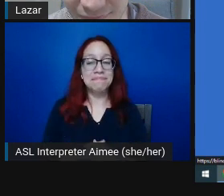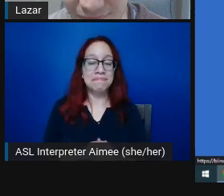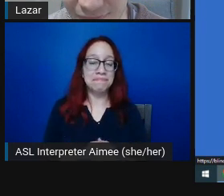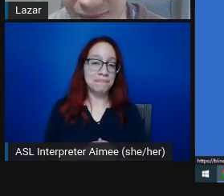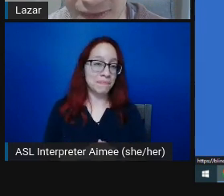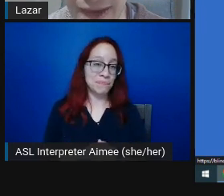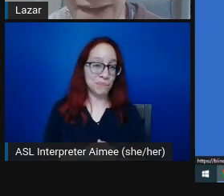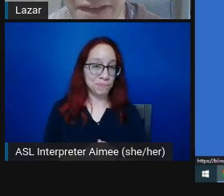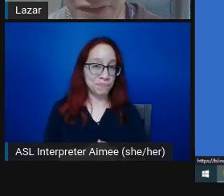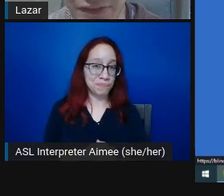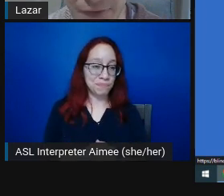Headings are perfect.